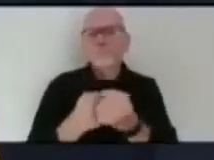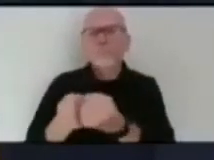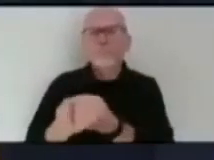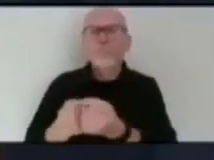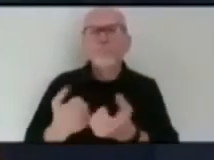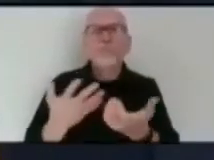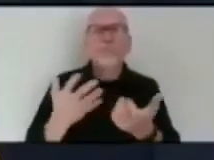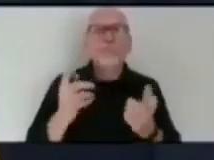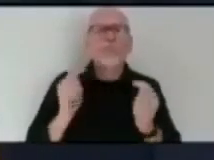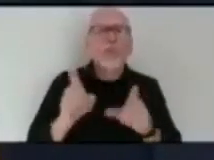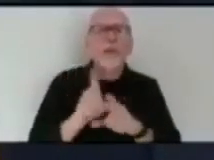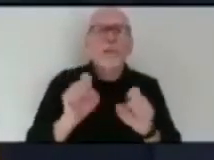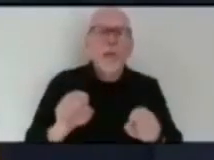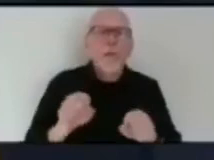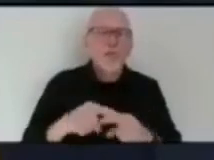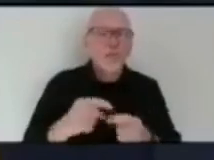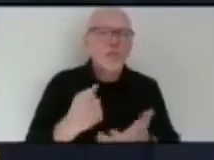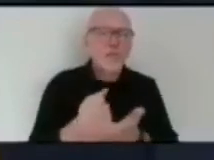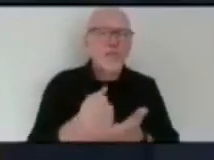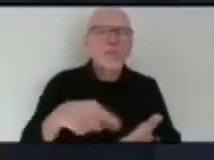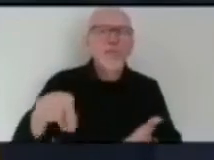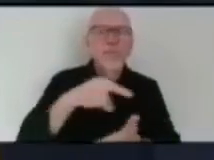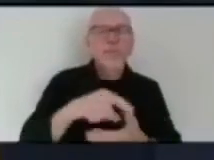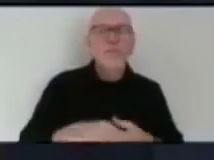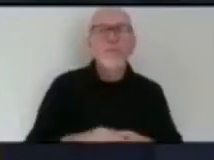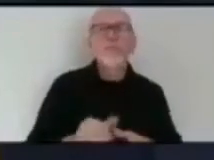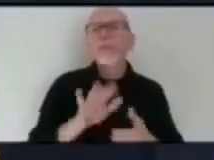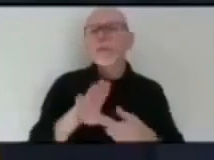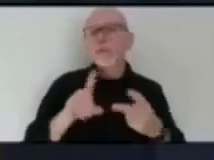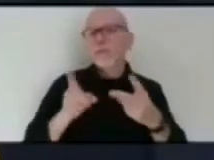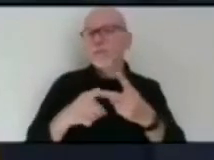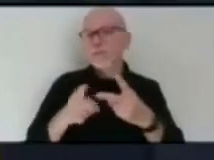support folks through this in terms of the second part in terms of visitation